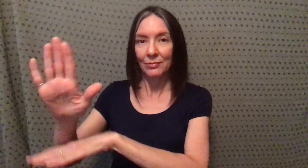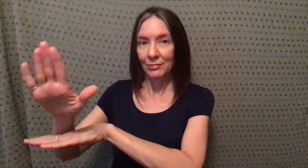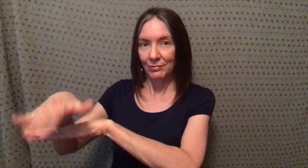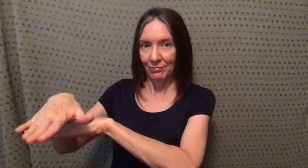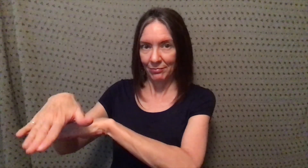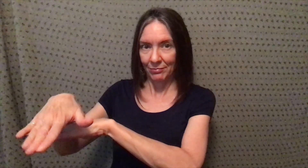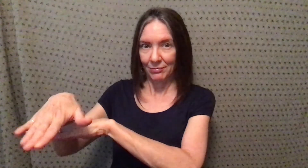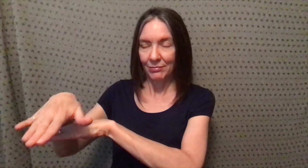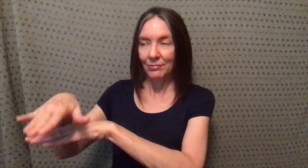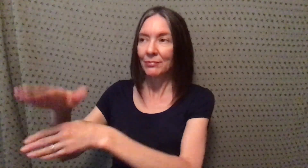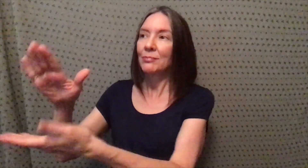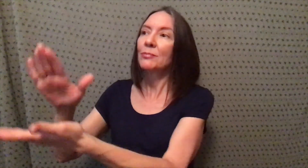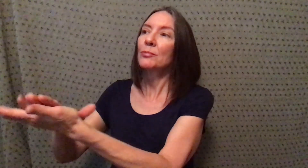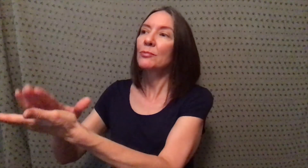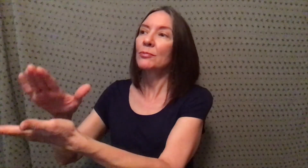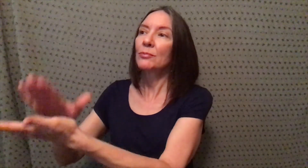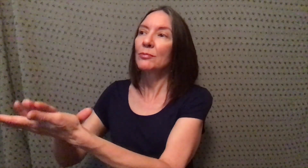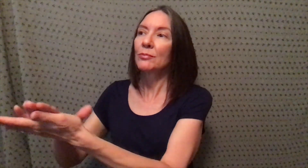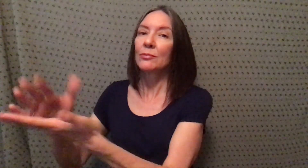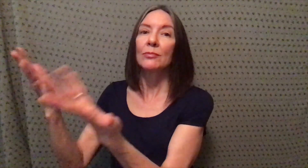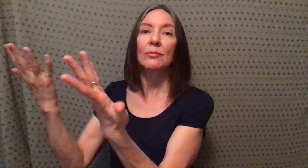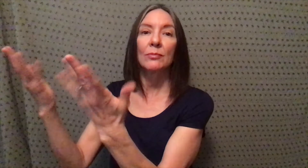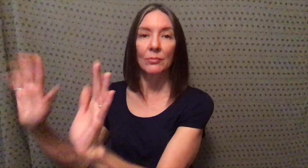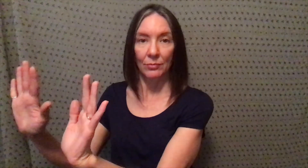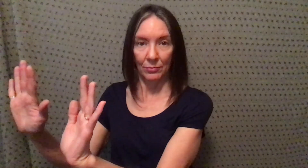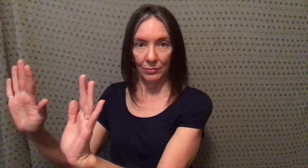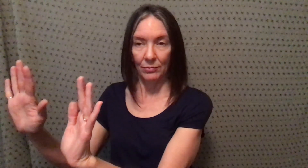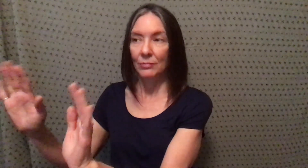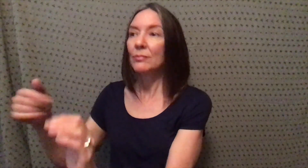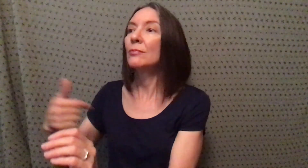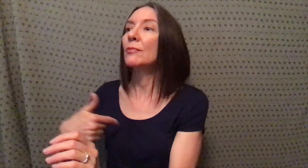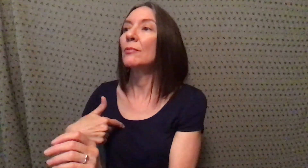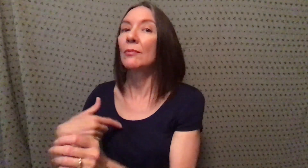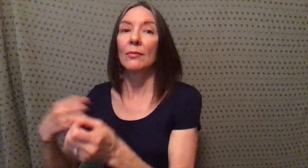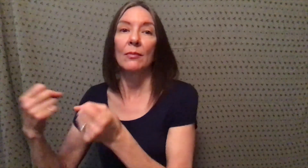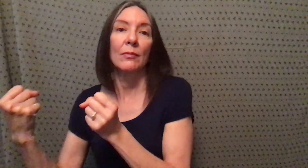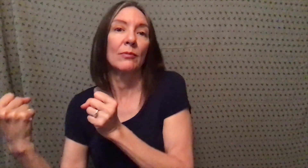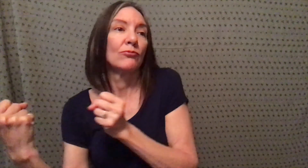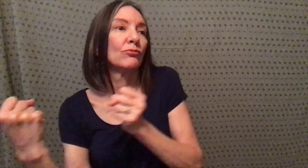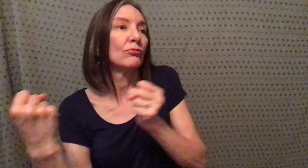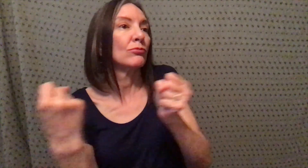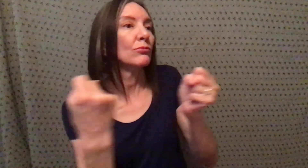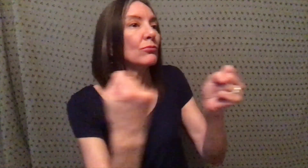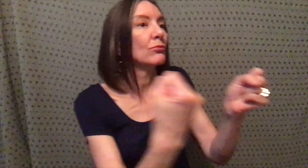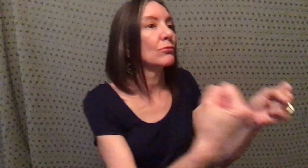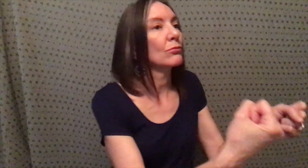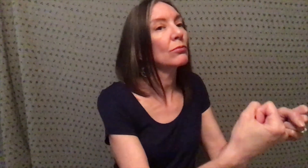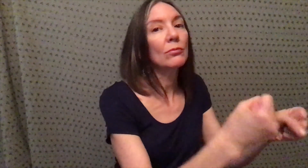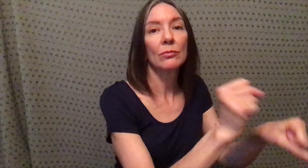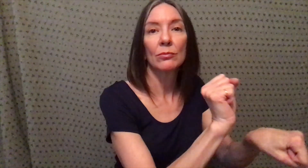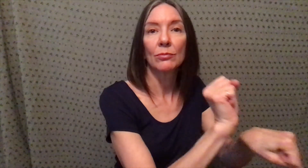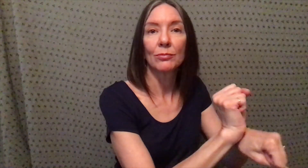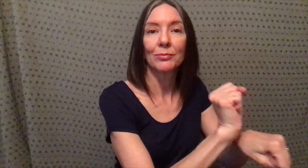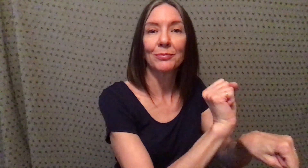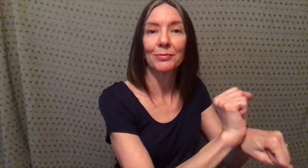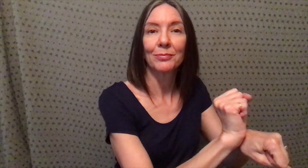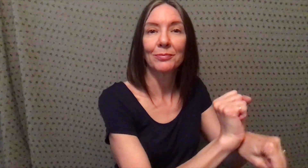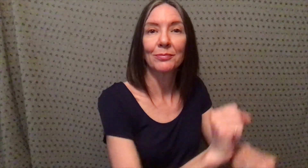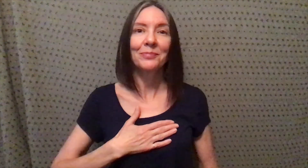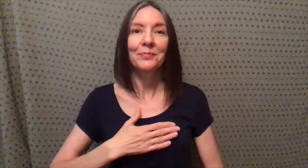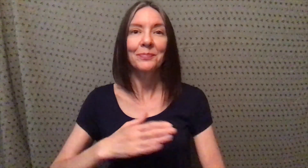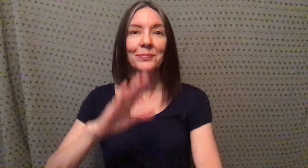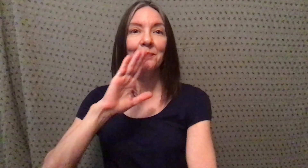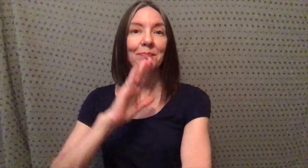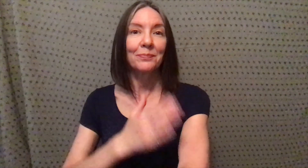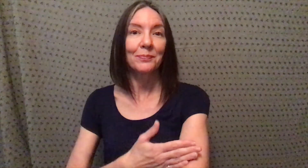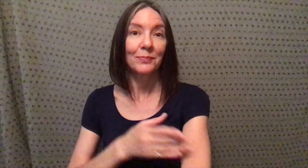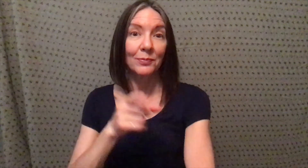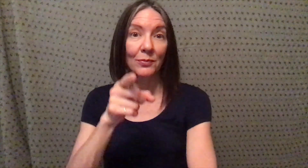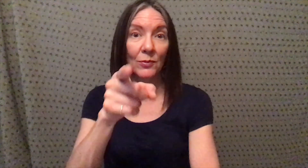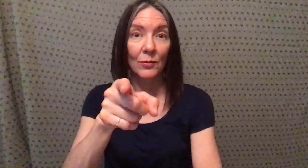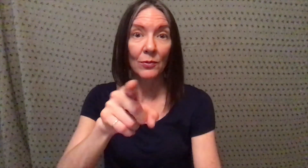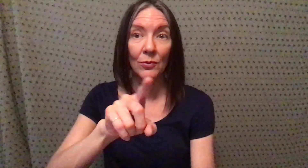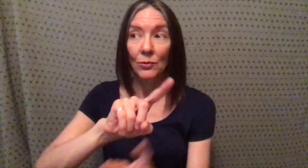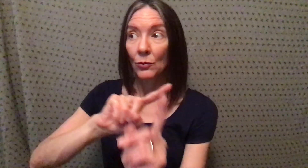"At 4 pm when school is finished, i'll drive to work." "My daughter,